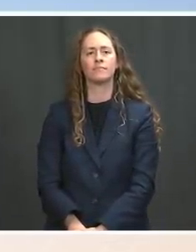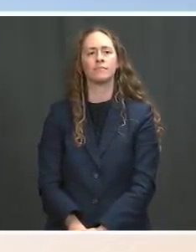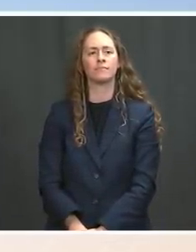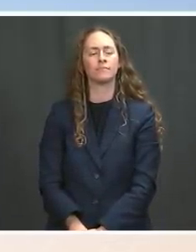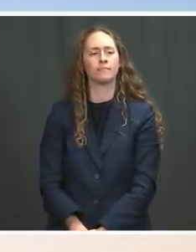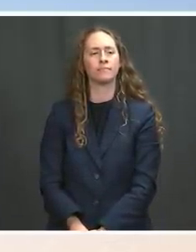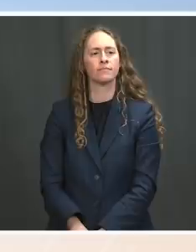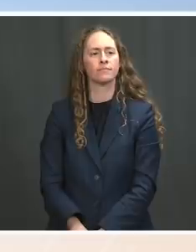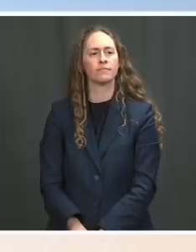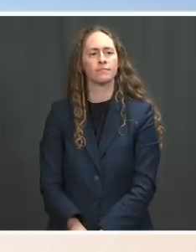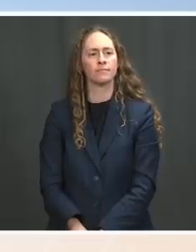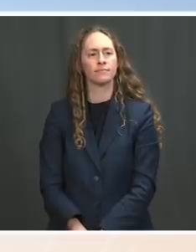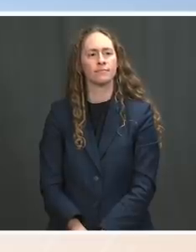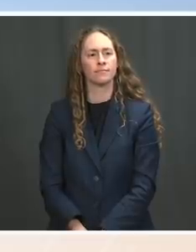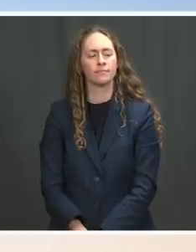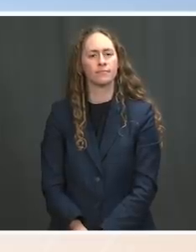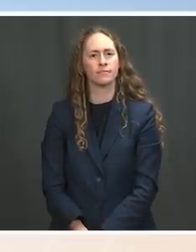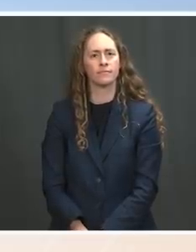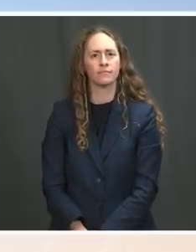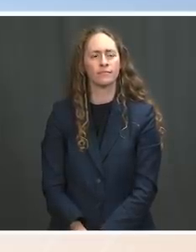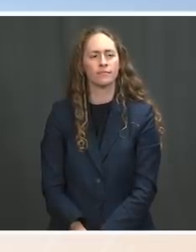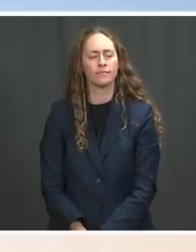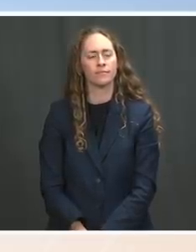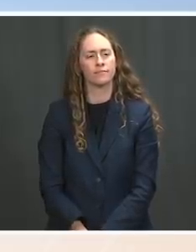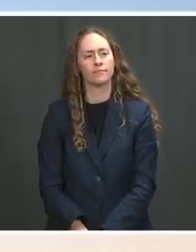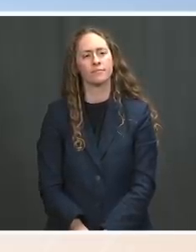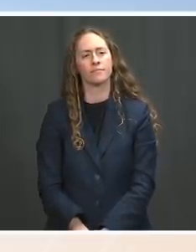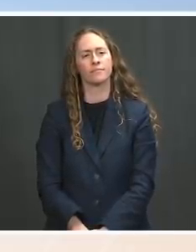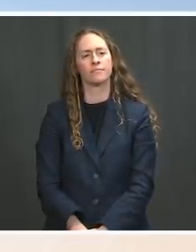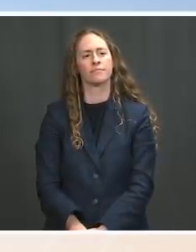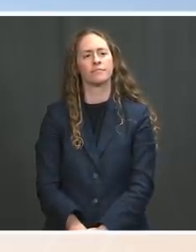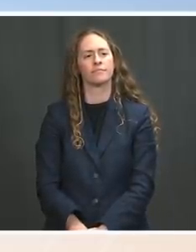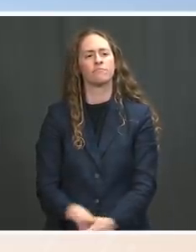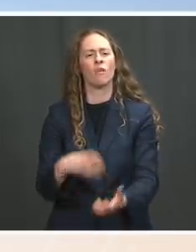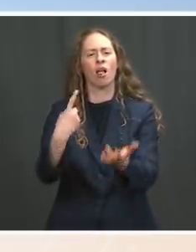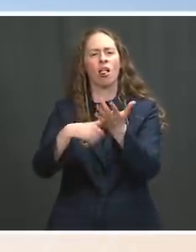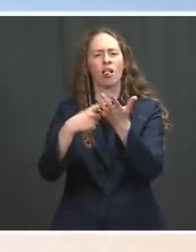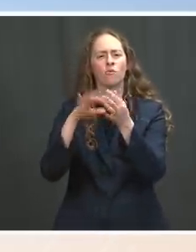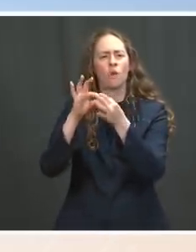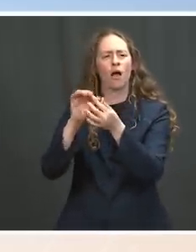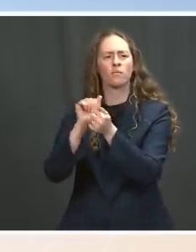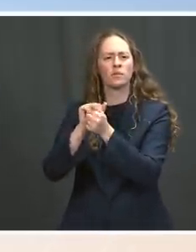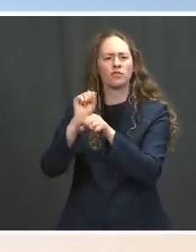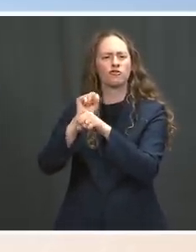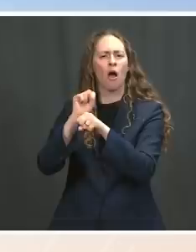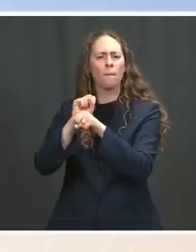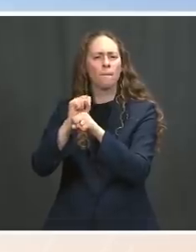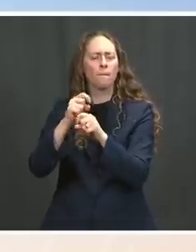the situation in Israel, the pipeline. Does it suddenly feel like the external world